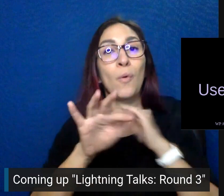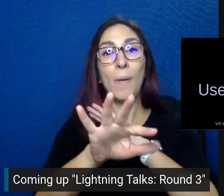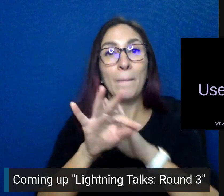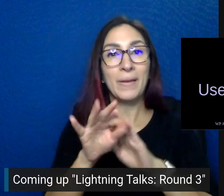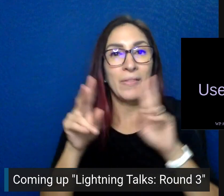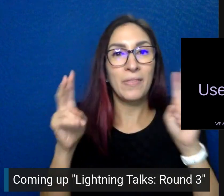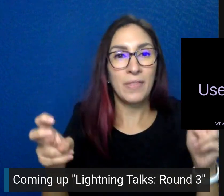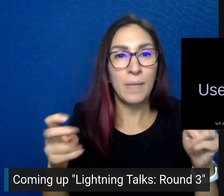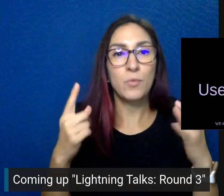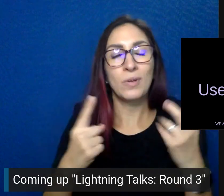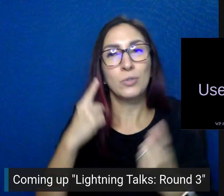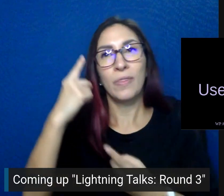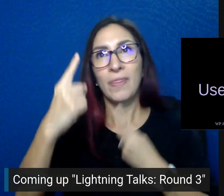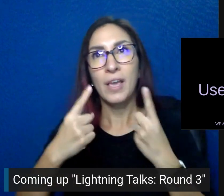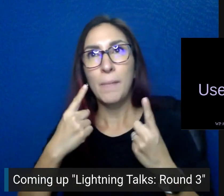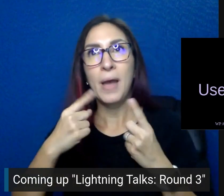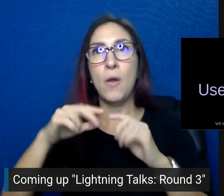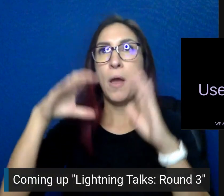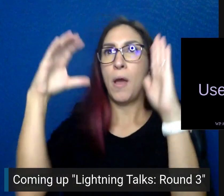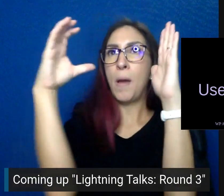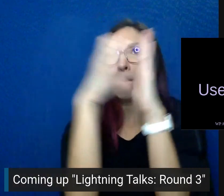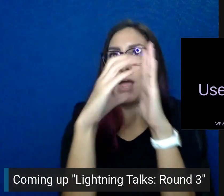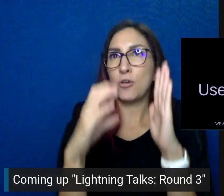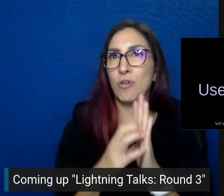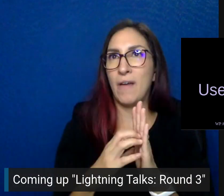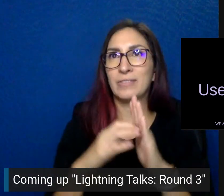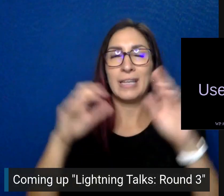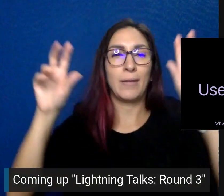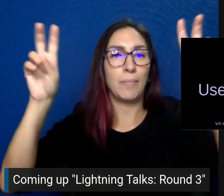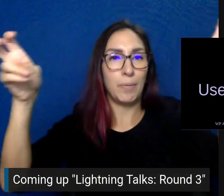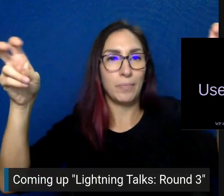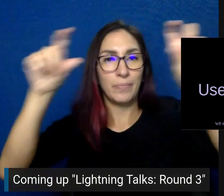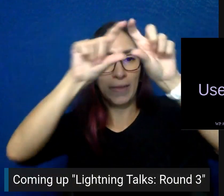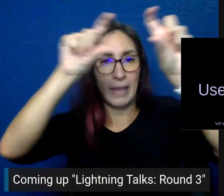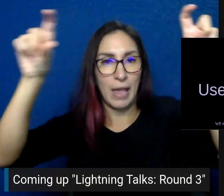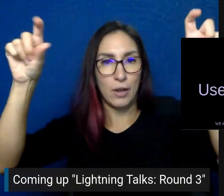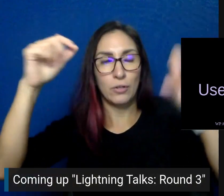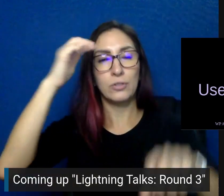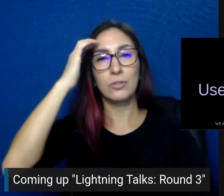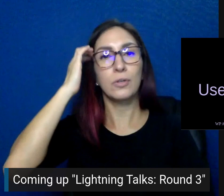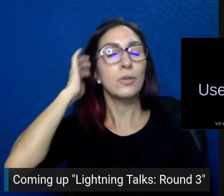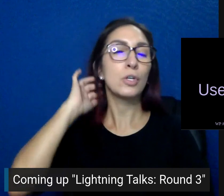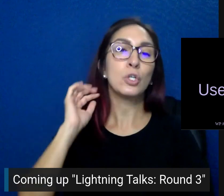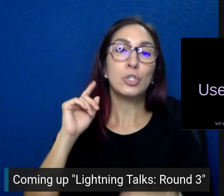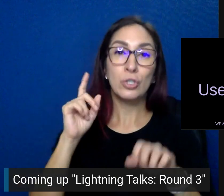H1, known as header one, should be used once per page.